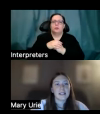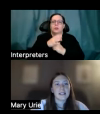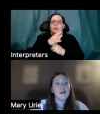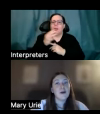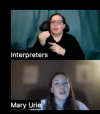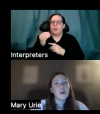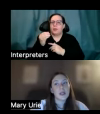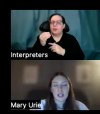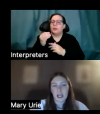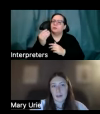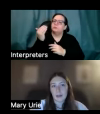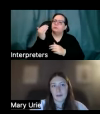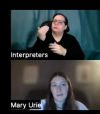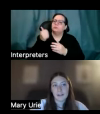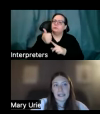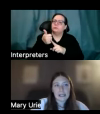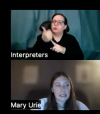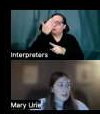that you know, what you want to talk about before you get there.